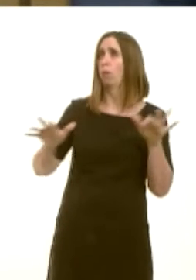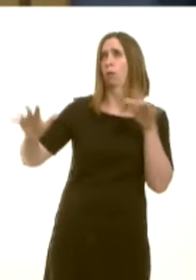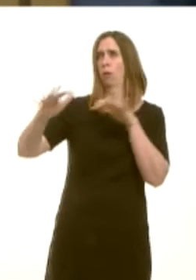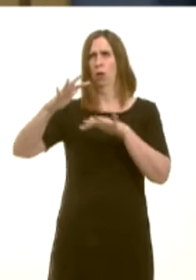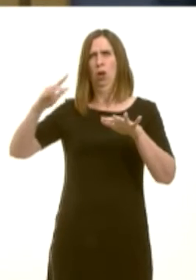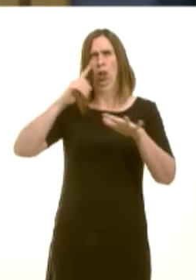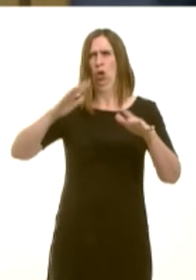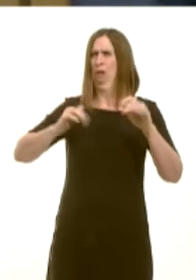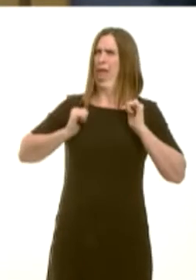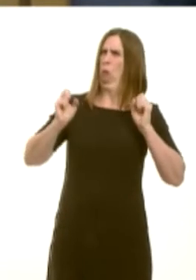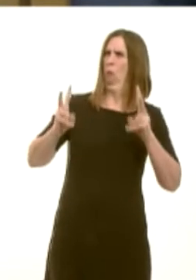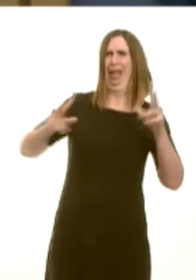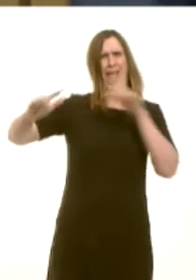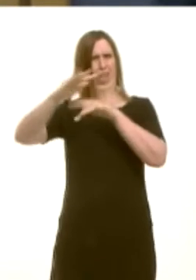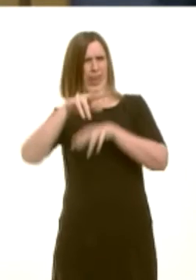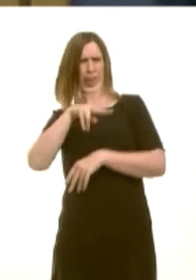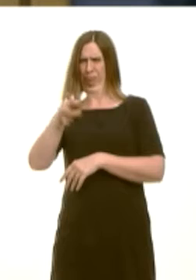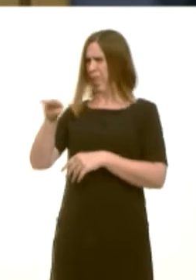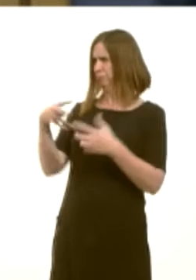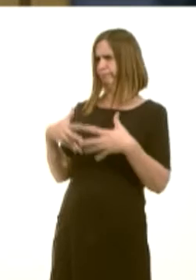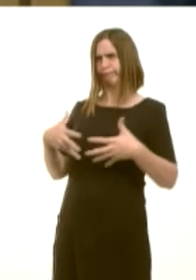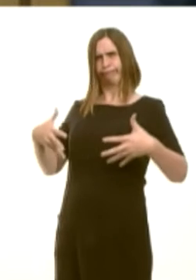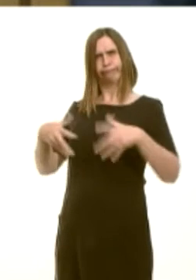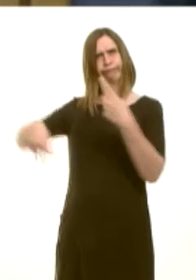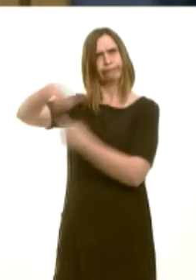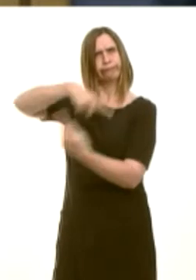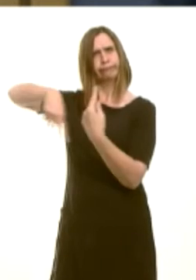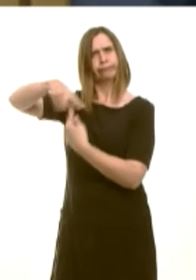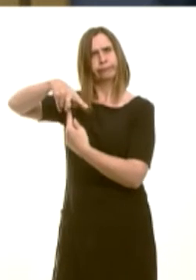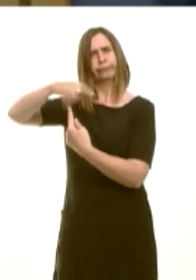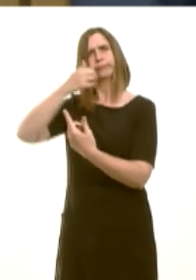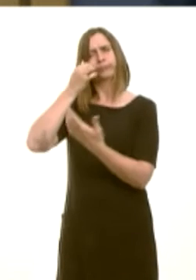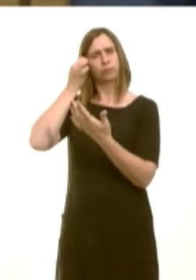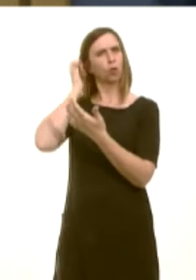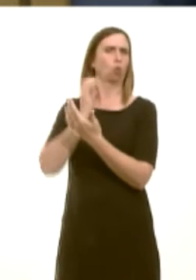this in their recent inquiry, but how is the Welsh Government making sure that the holistic